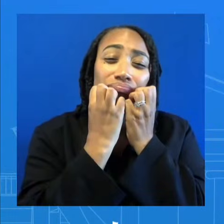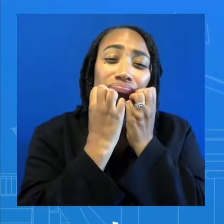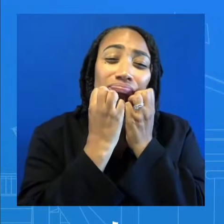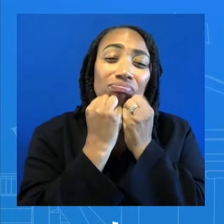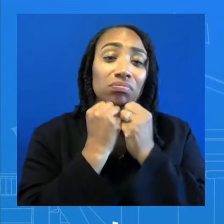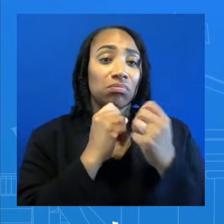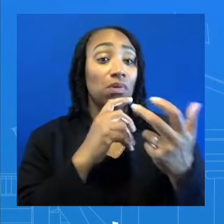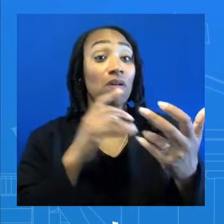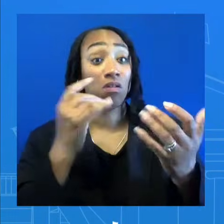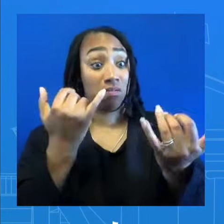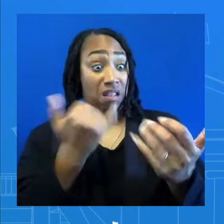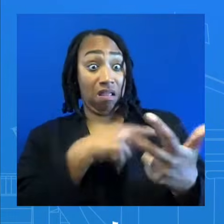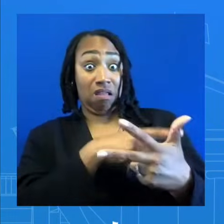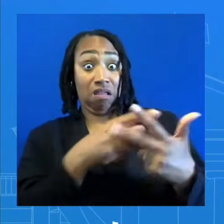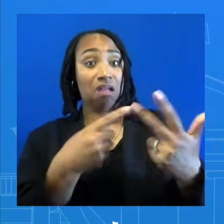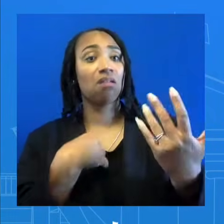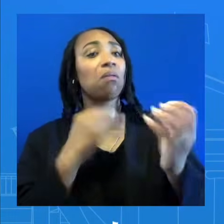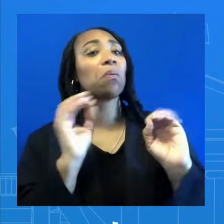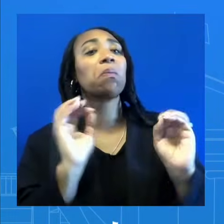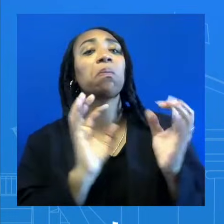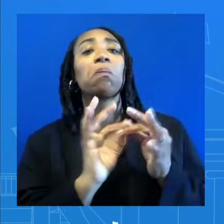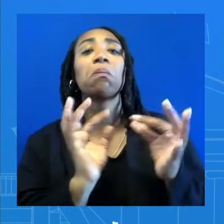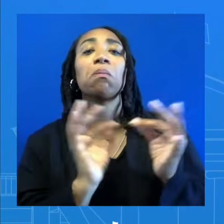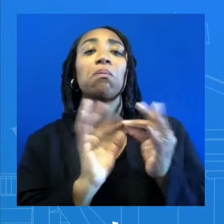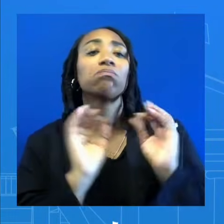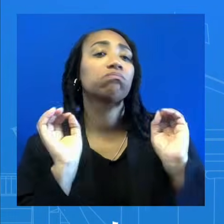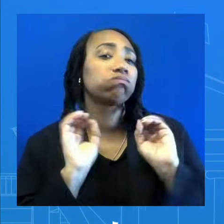behind this lectern. But I would say: Stay tuned. The Press: Given --